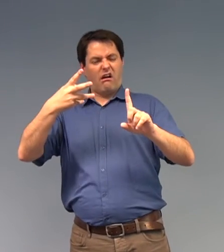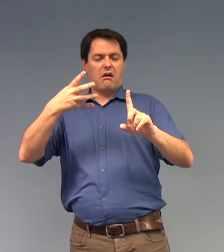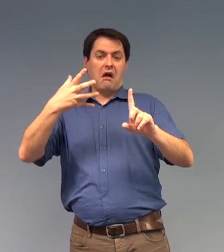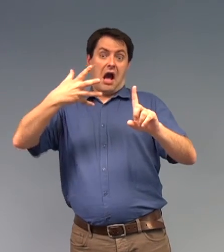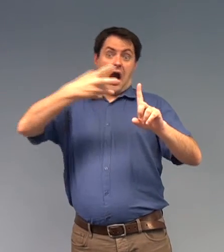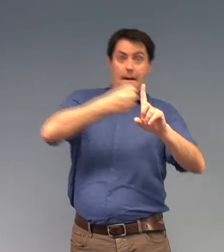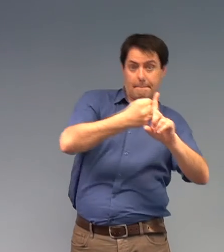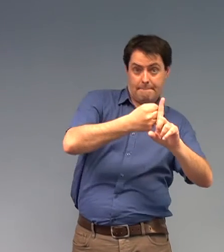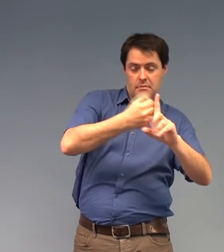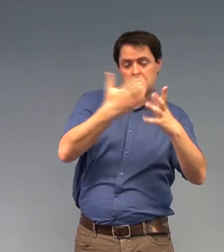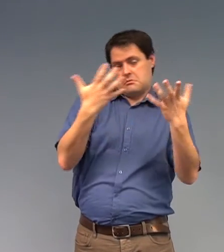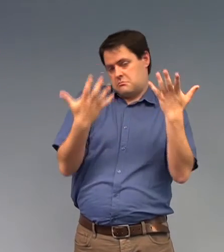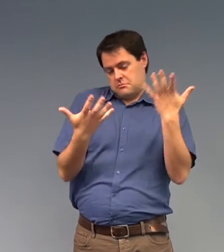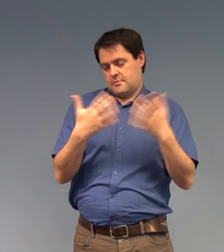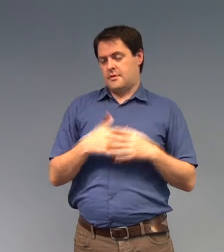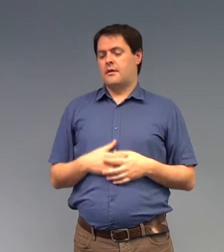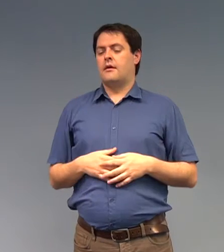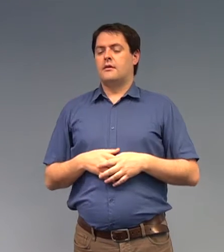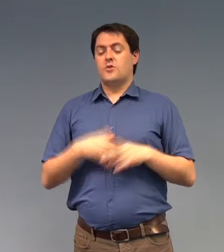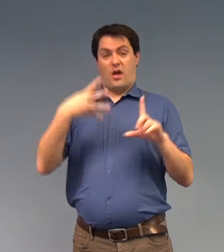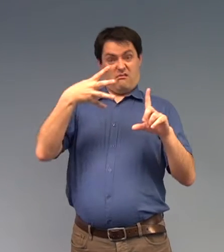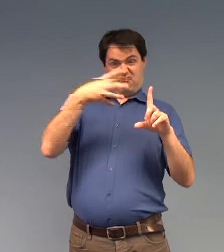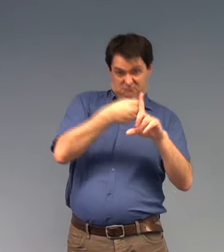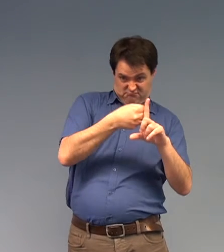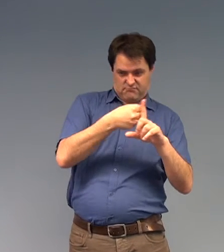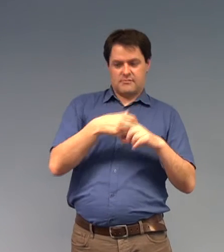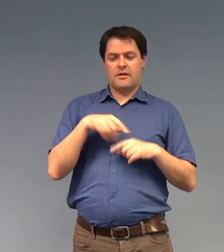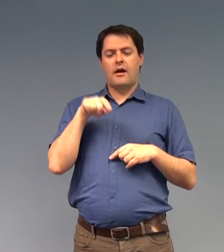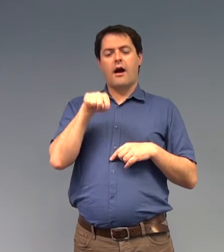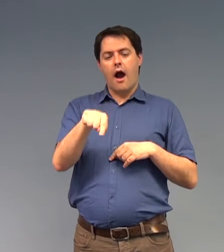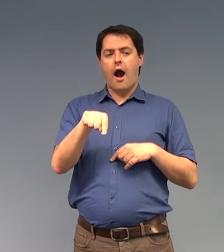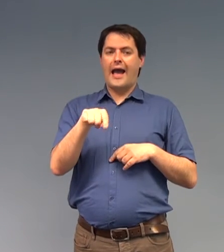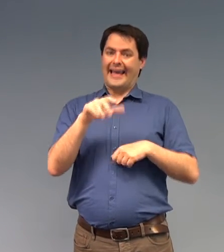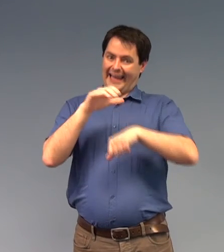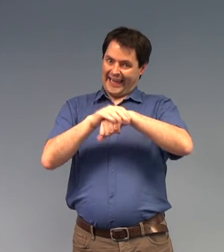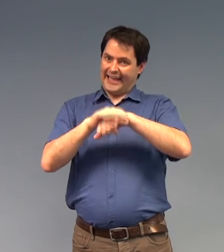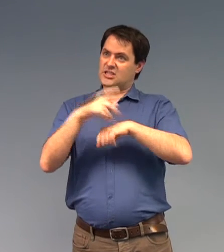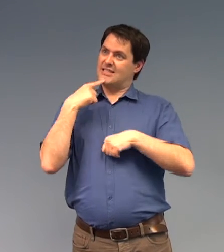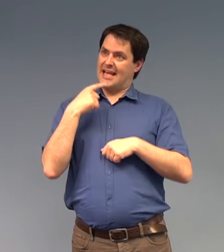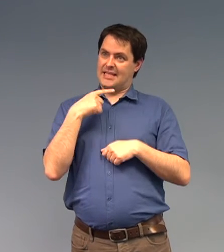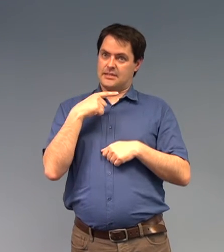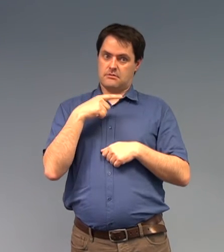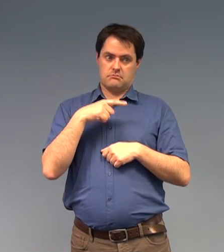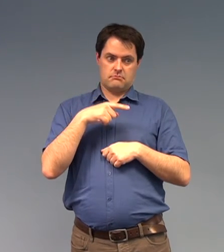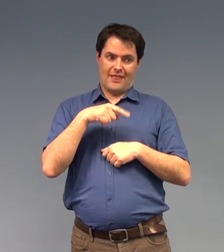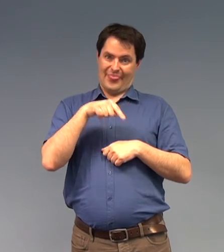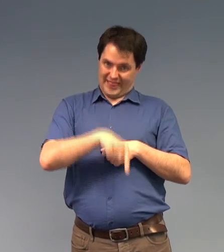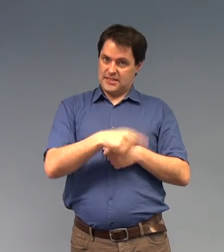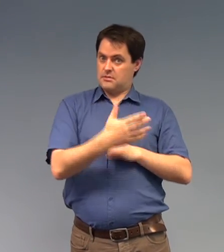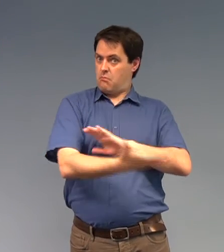And that can be conceptualized in a number of ways in sign language.